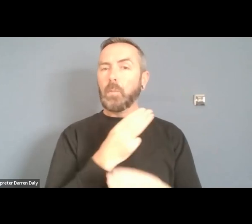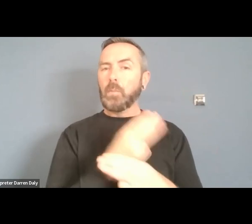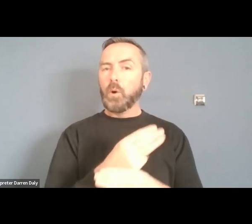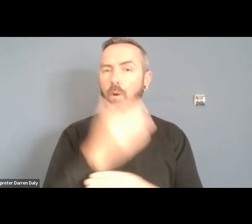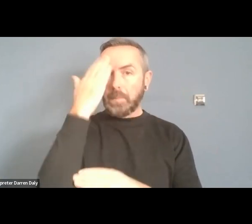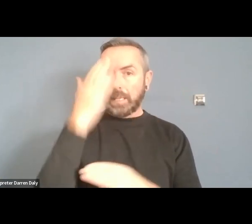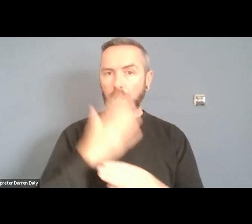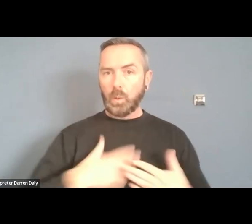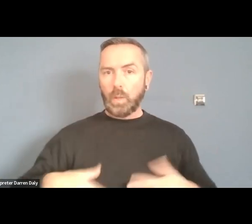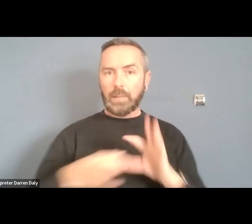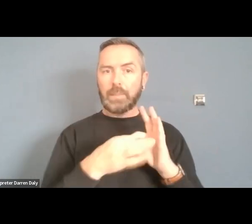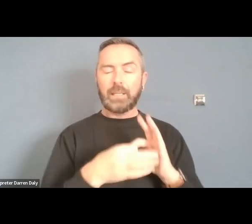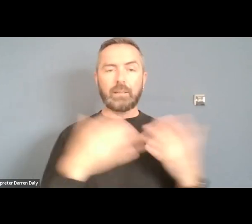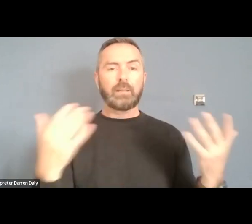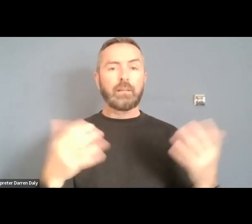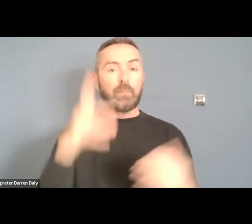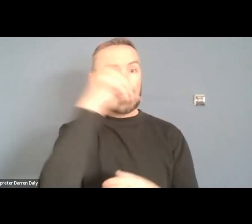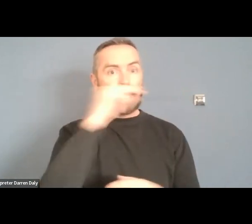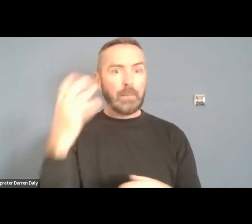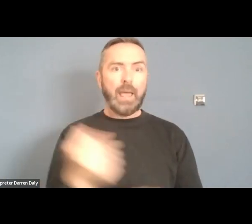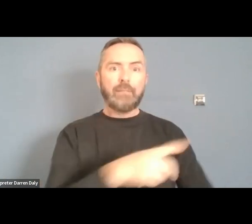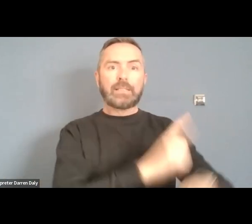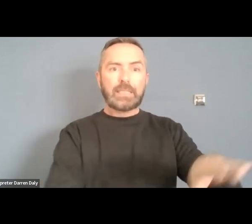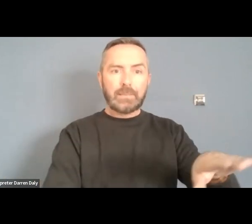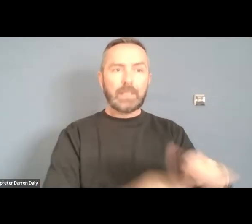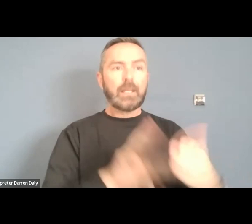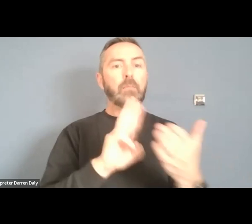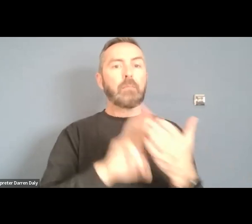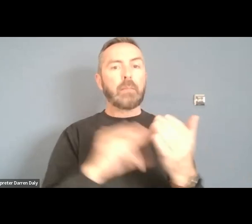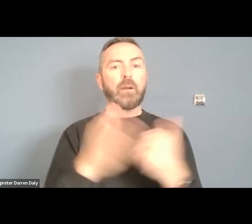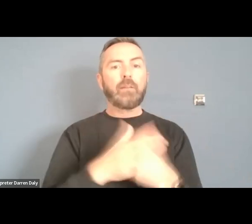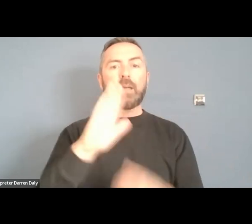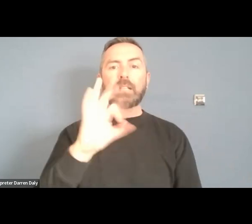So those are having a disability, being a member of the LGBTQ+ community,